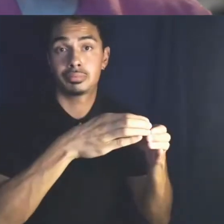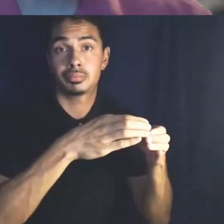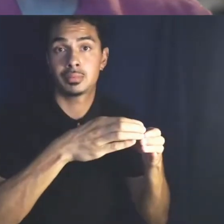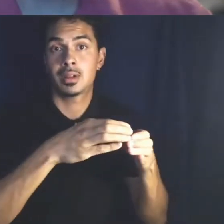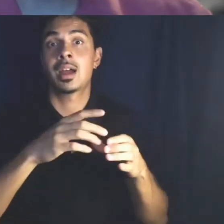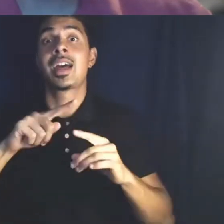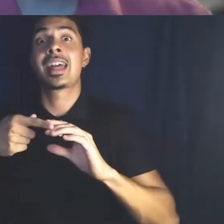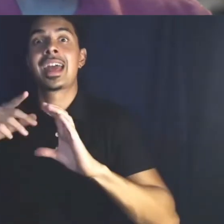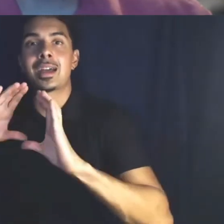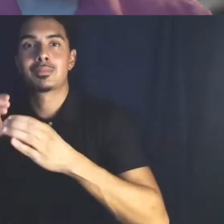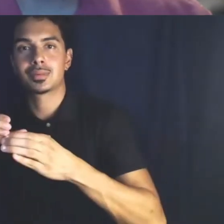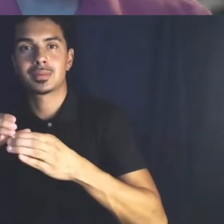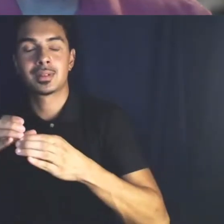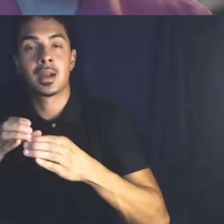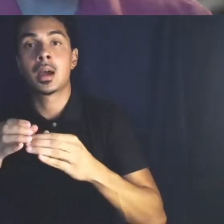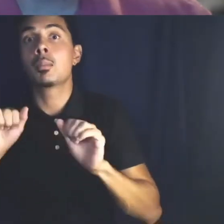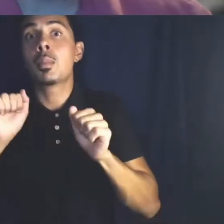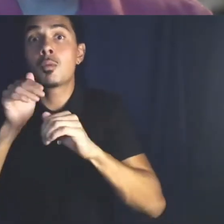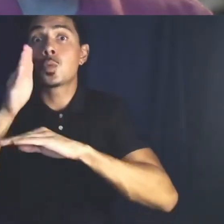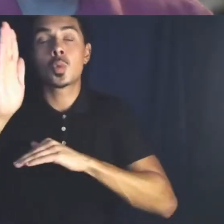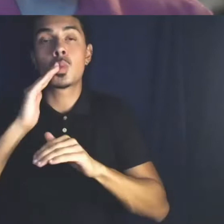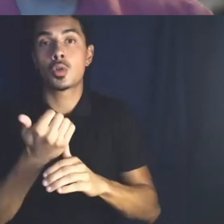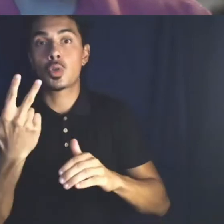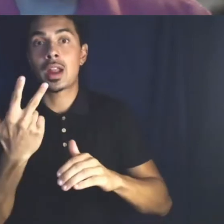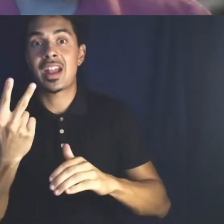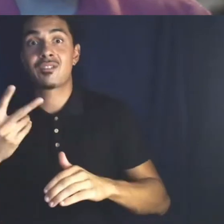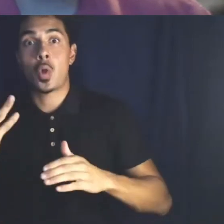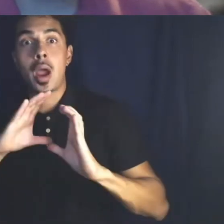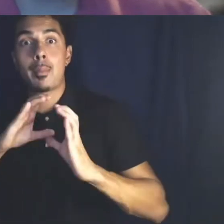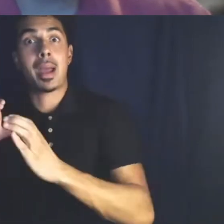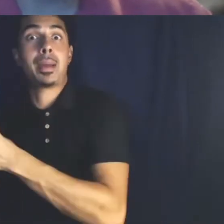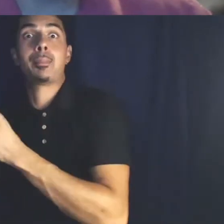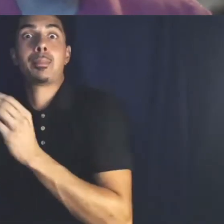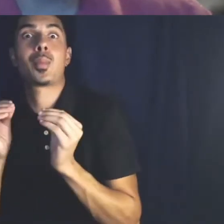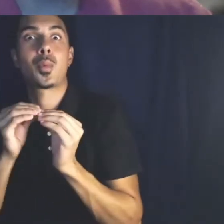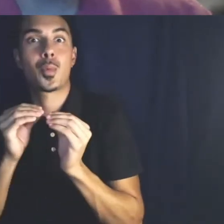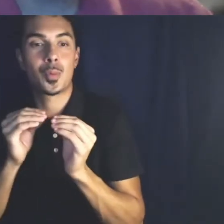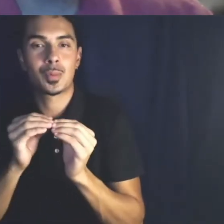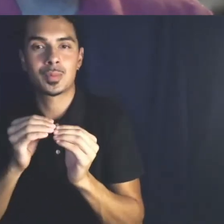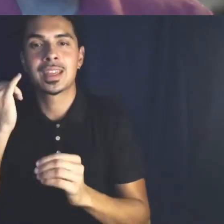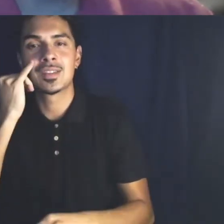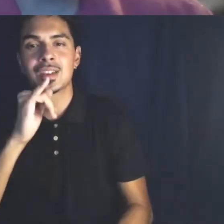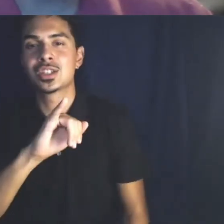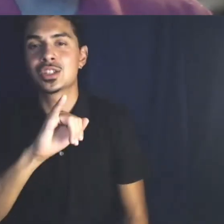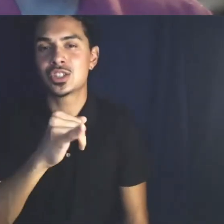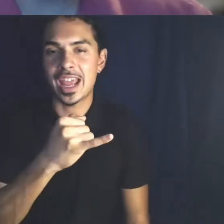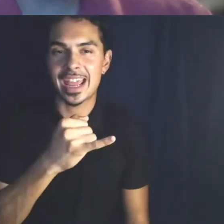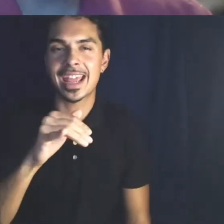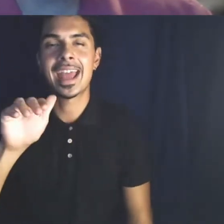of a three- or four-part series, depending on if J and Afton want to do part three or part four down the road.